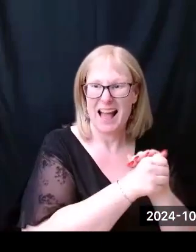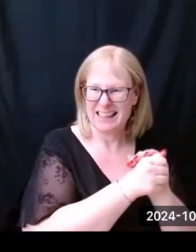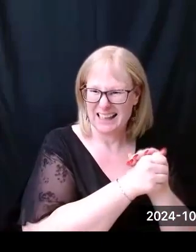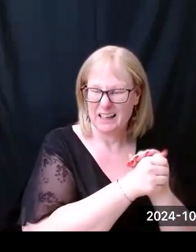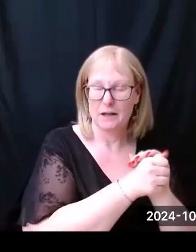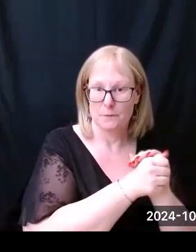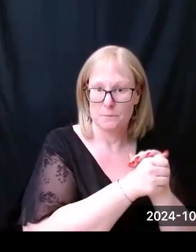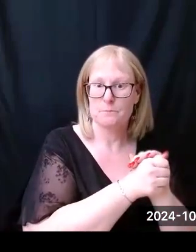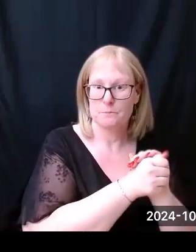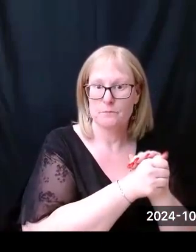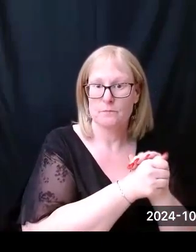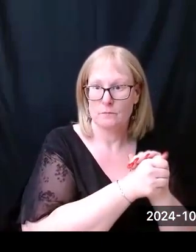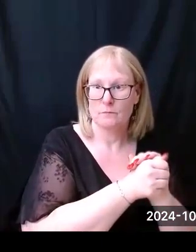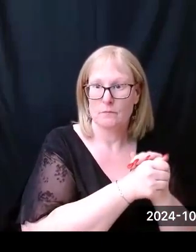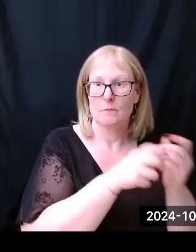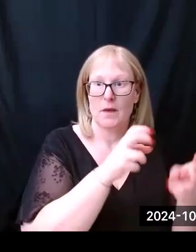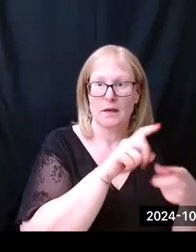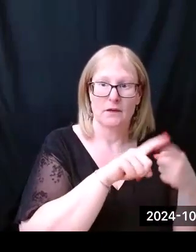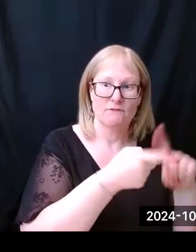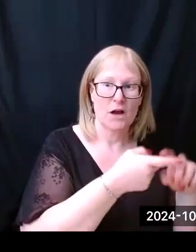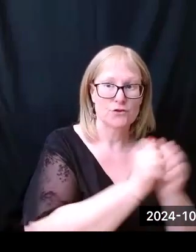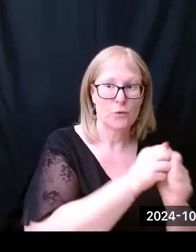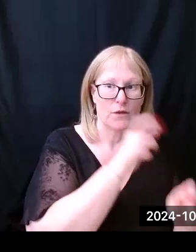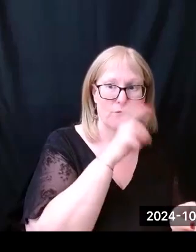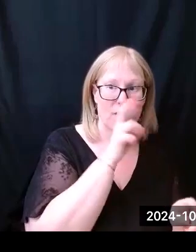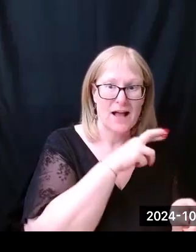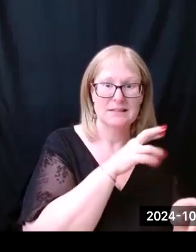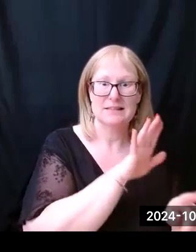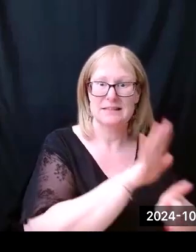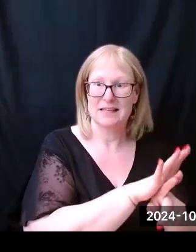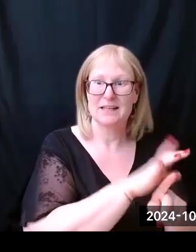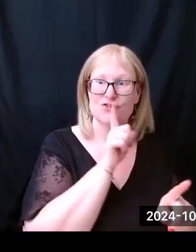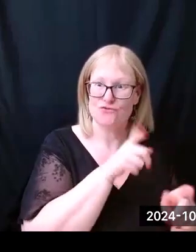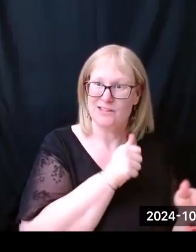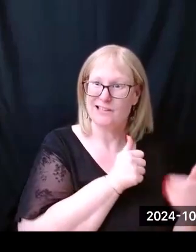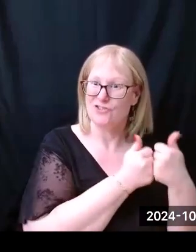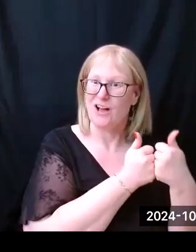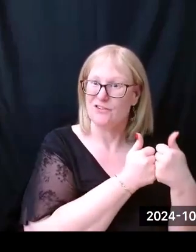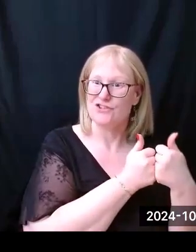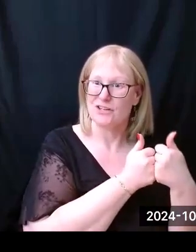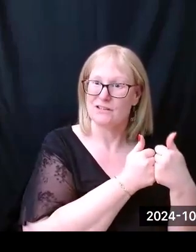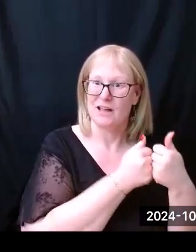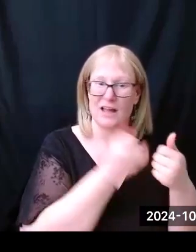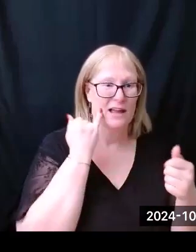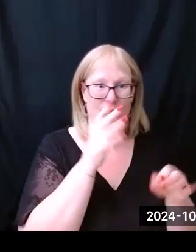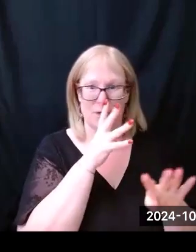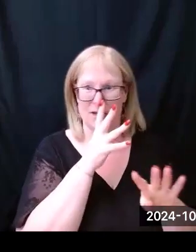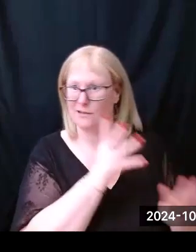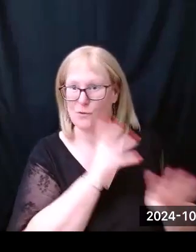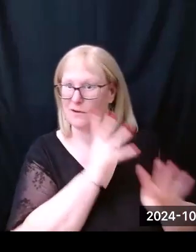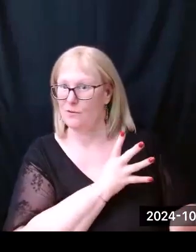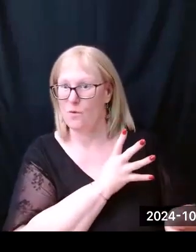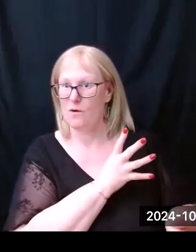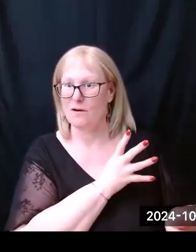And then when we don't address that for a while, it gets really challenging. So instead, it's really important to give yourself